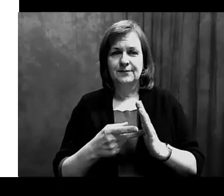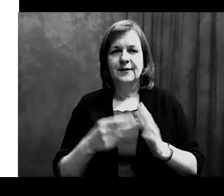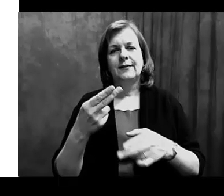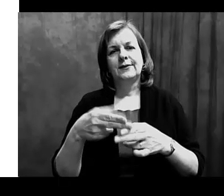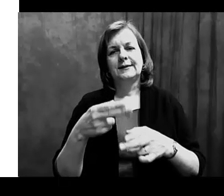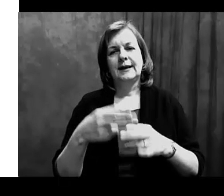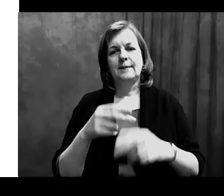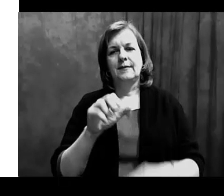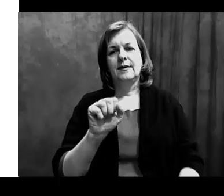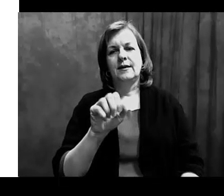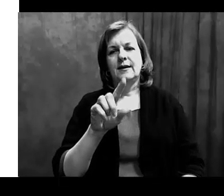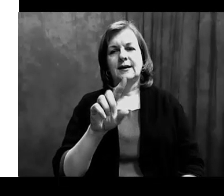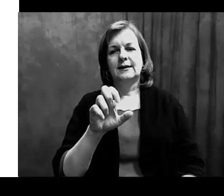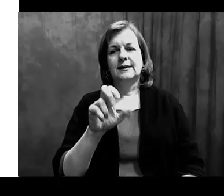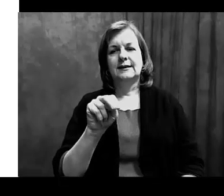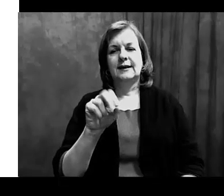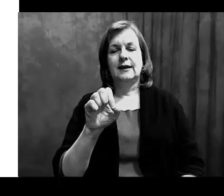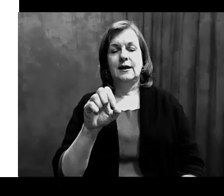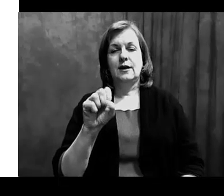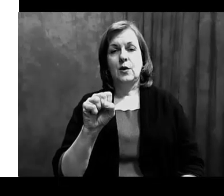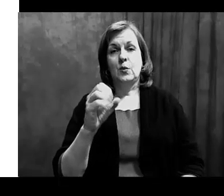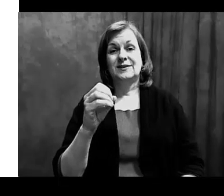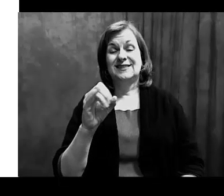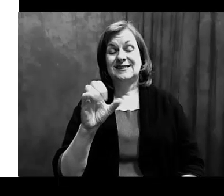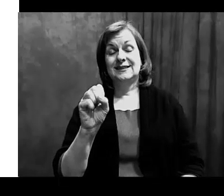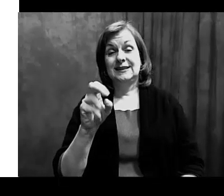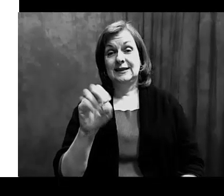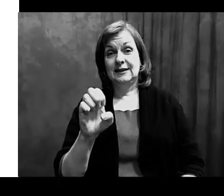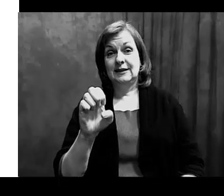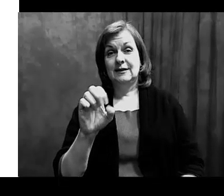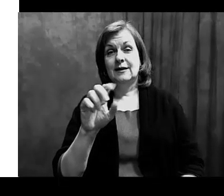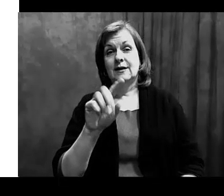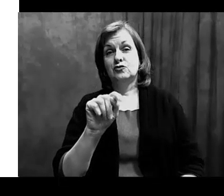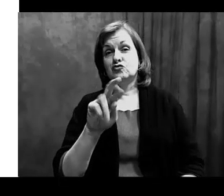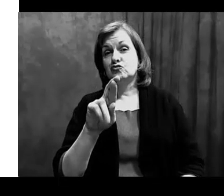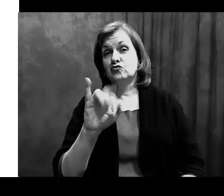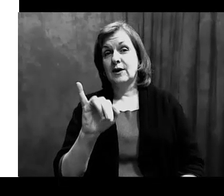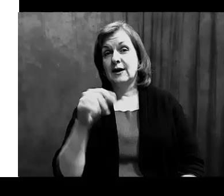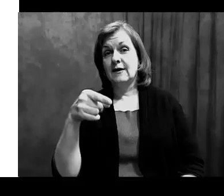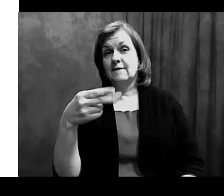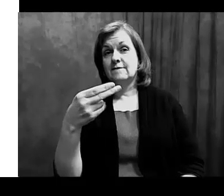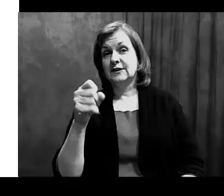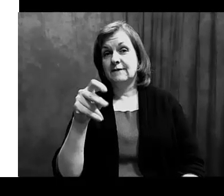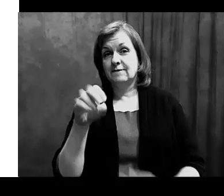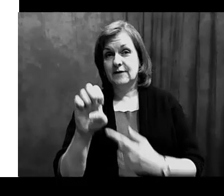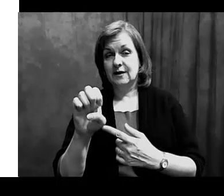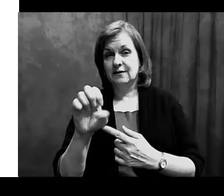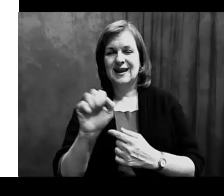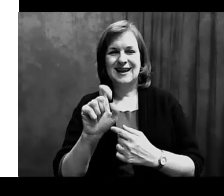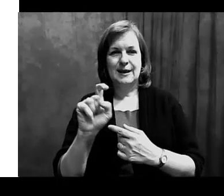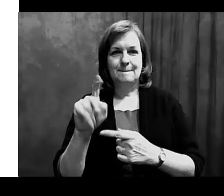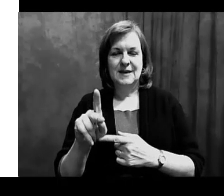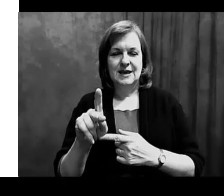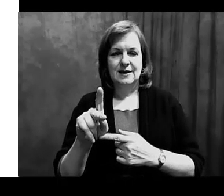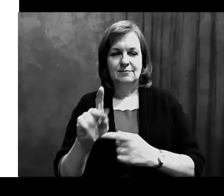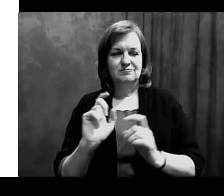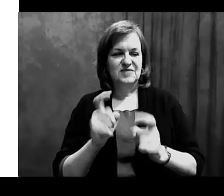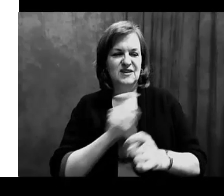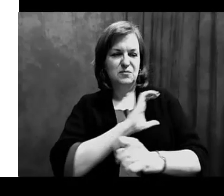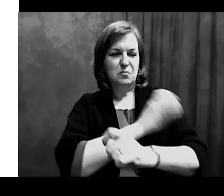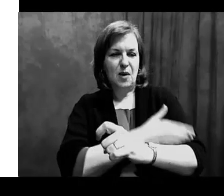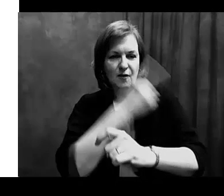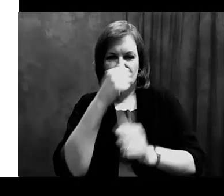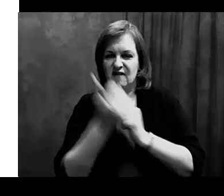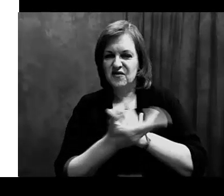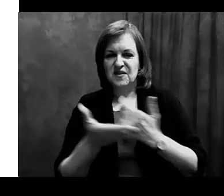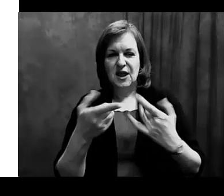its adenosine triphosphate and it powers pretty much everything that goes on inside your cells